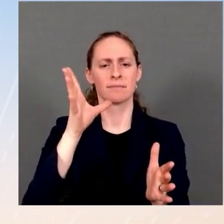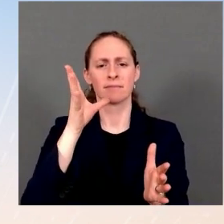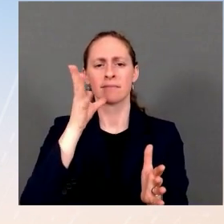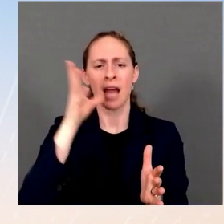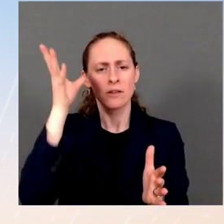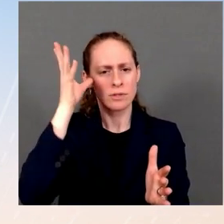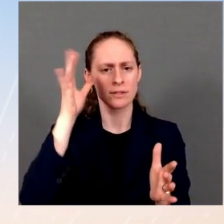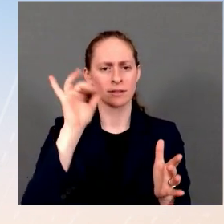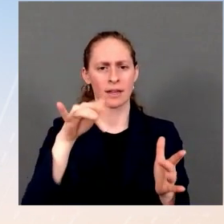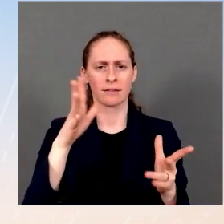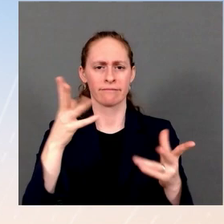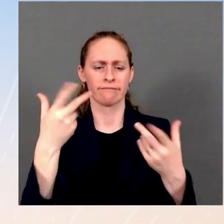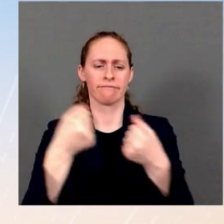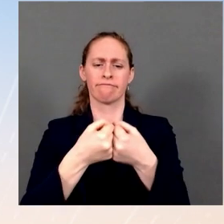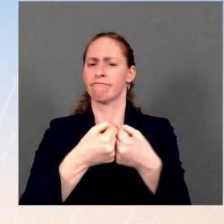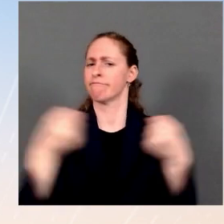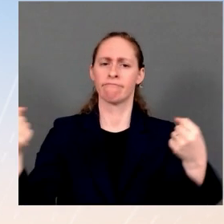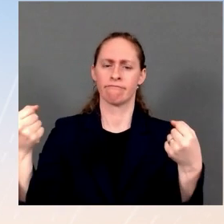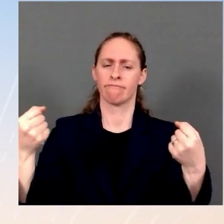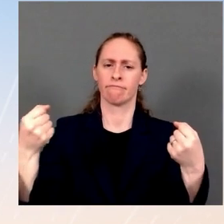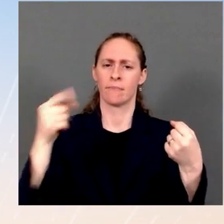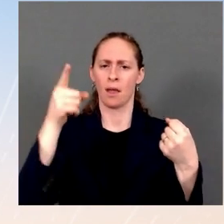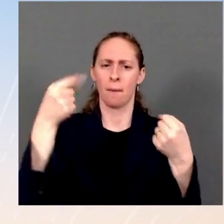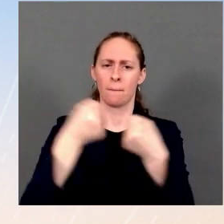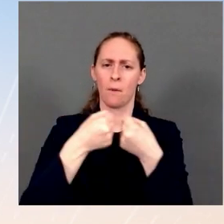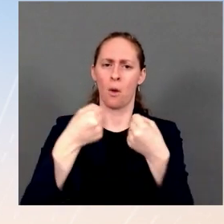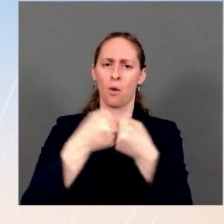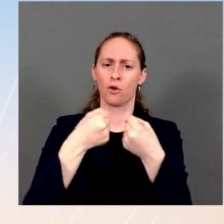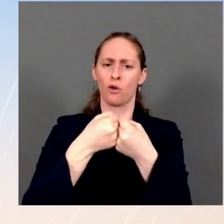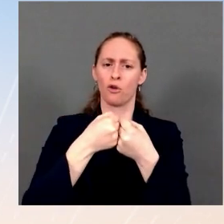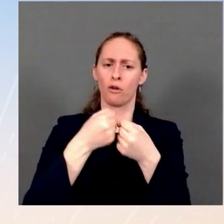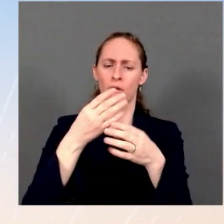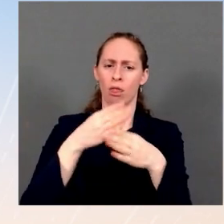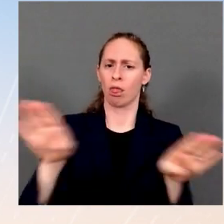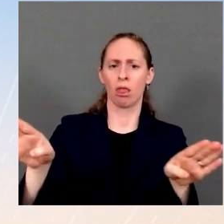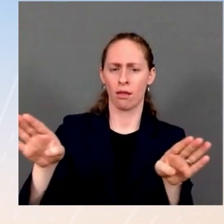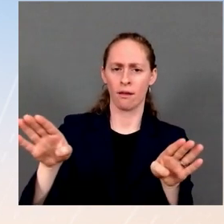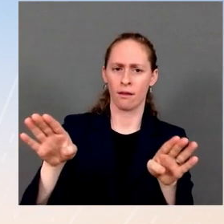Does he no longer think that these people need compensation? Ms. Jean-Pierre: So, Peter, it's ongoing litigation,